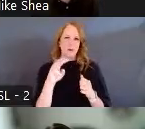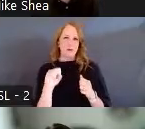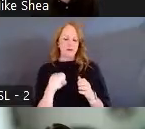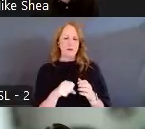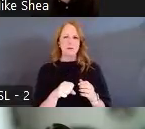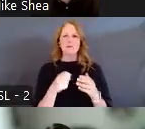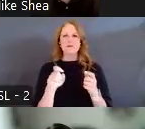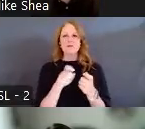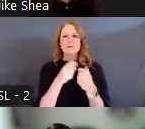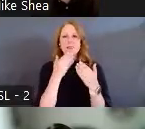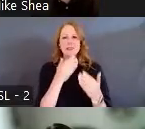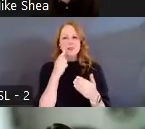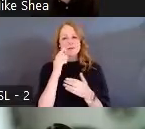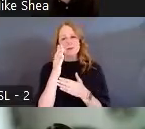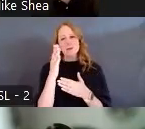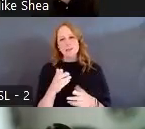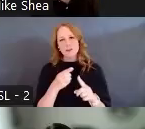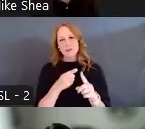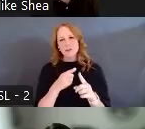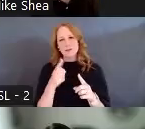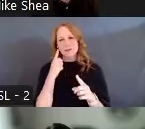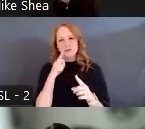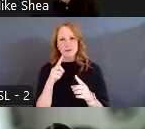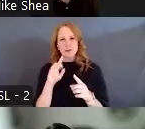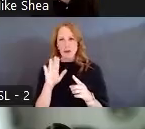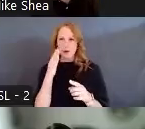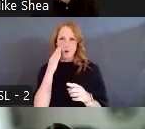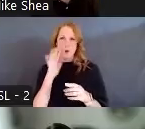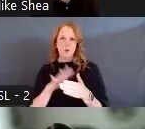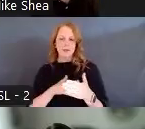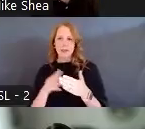to the speakers just for taking times out of their busy schedules to be here with us today.